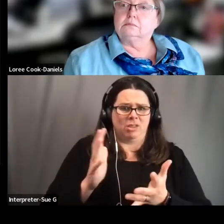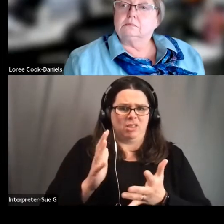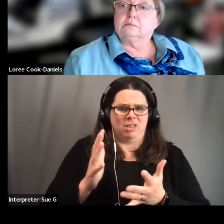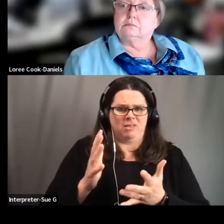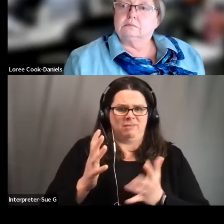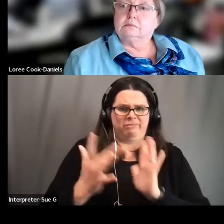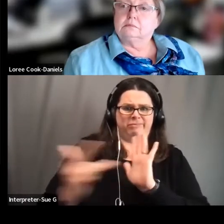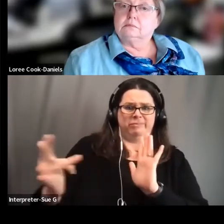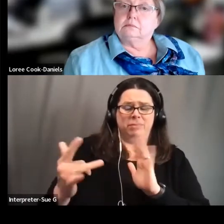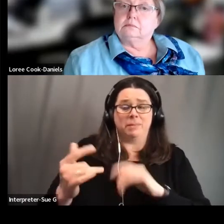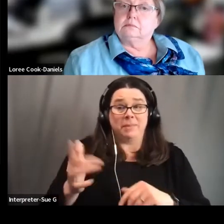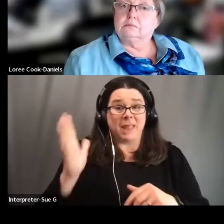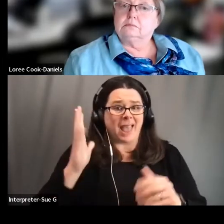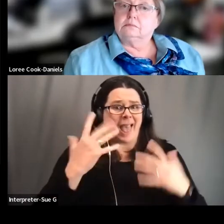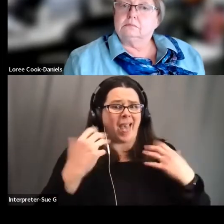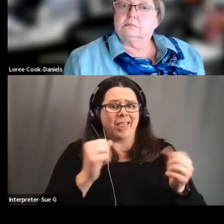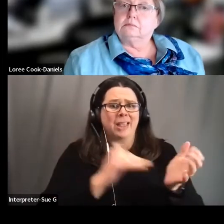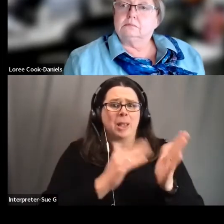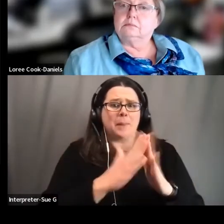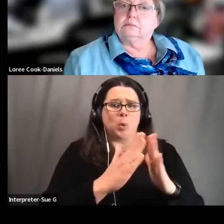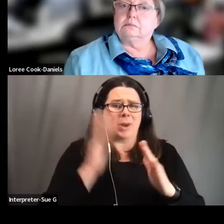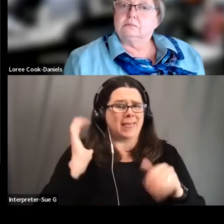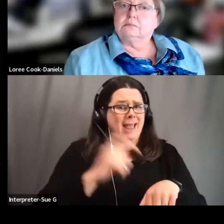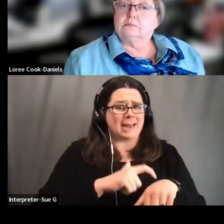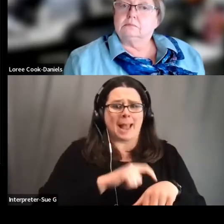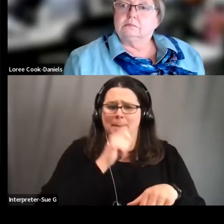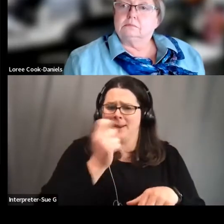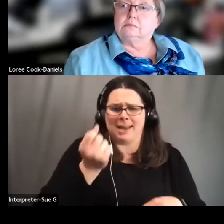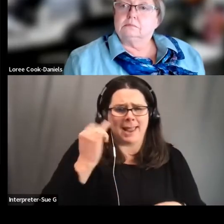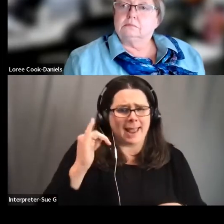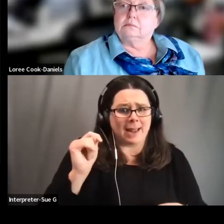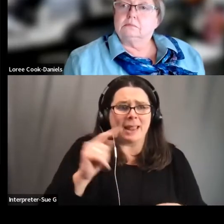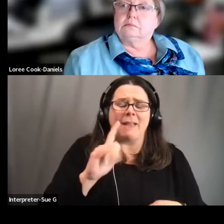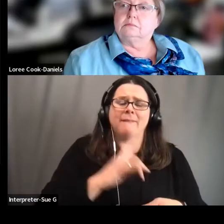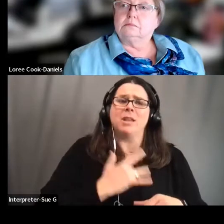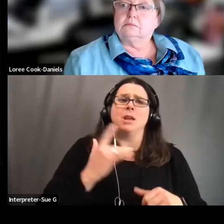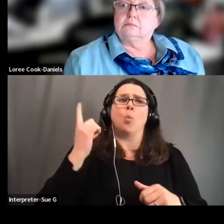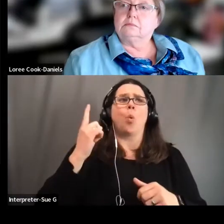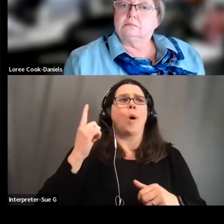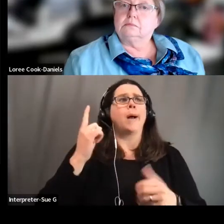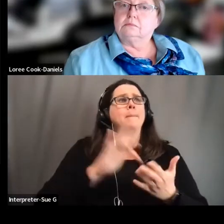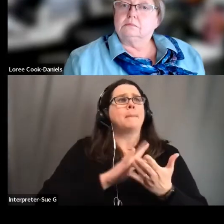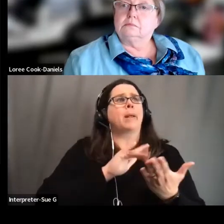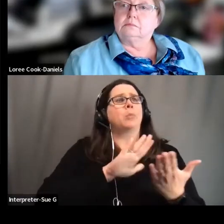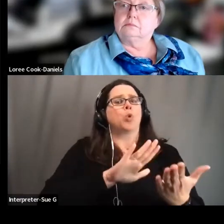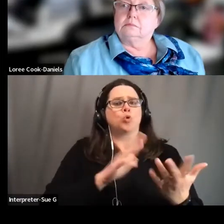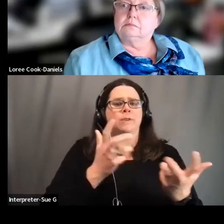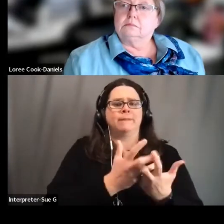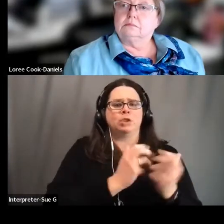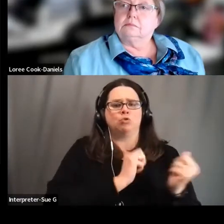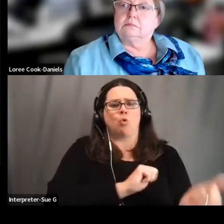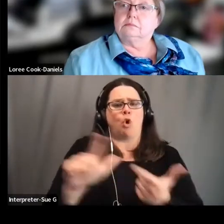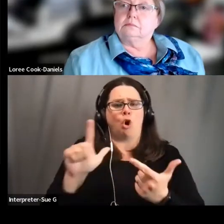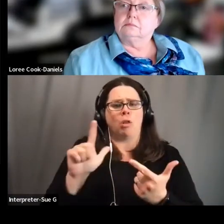At that time they felt like everything is one fit. That no matter what happens to one community is gonna happen exactly the same thing